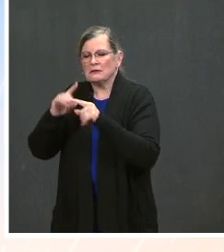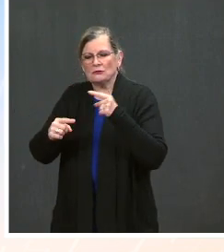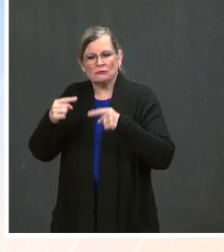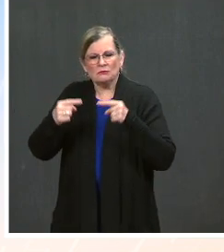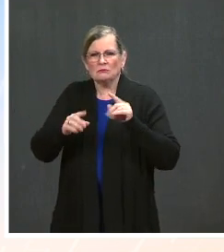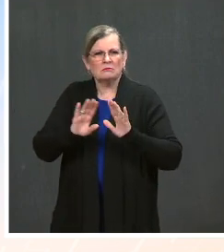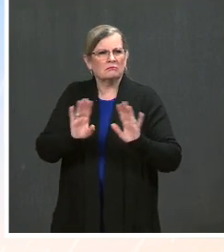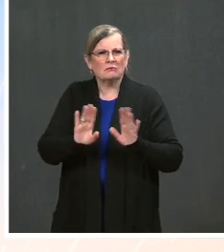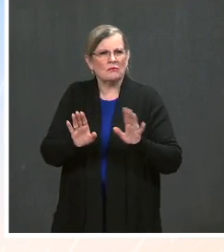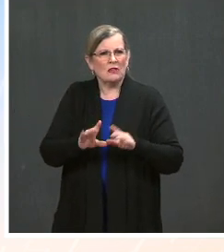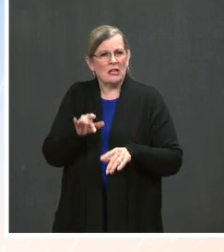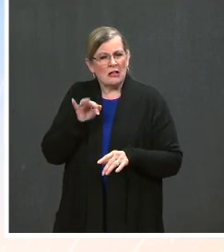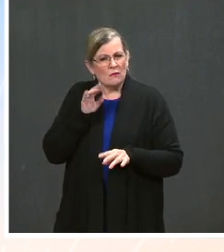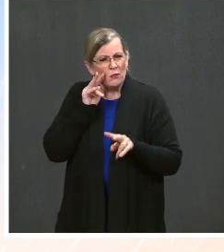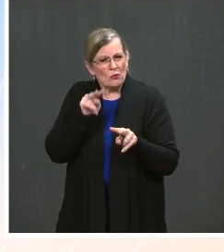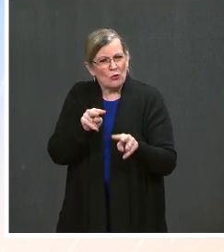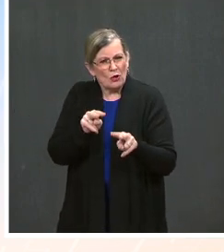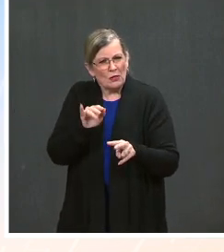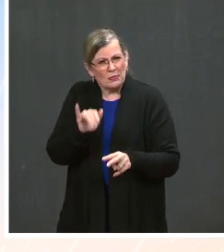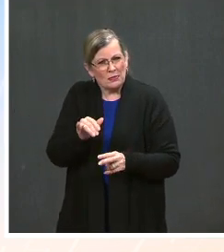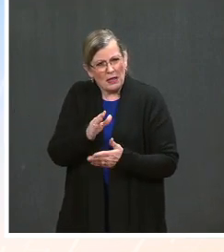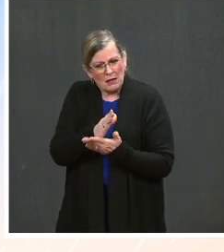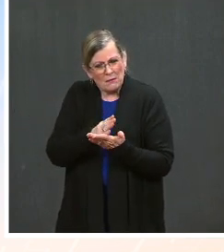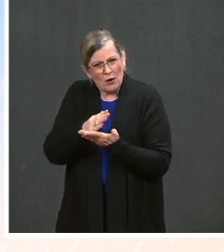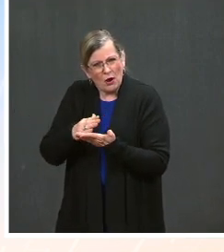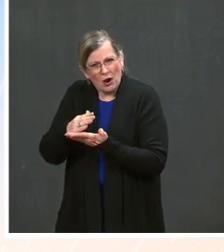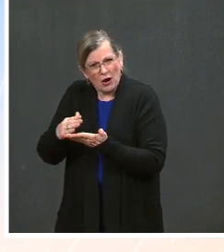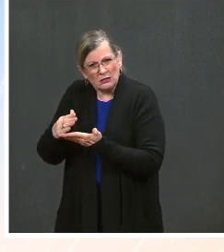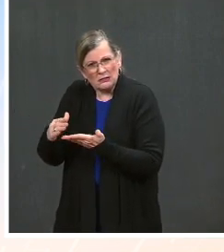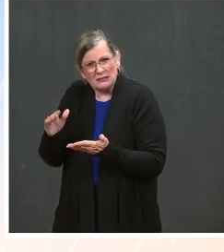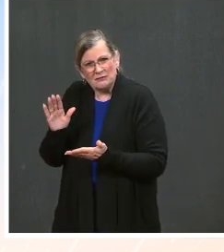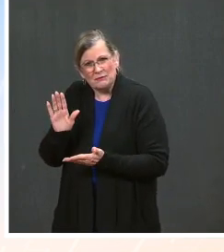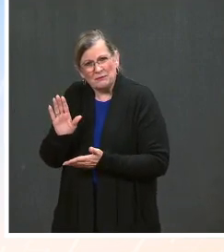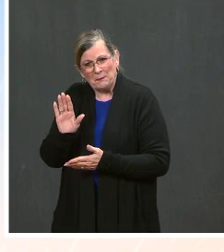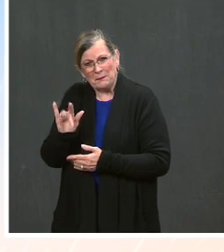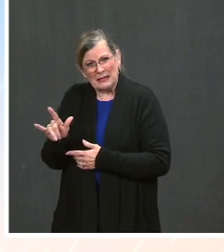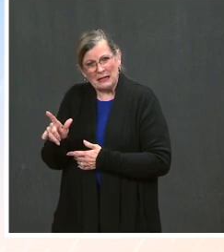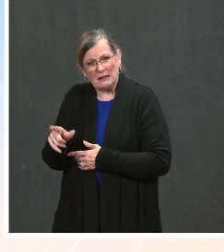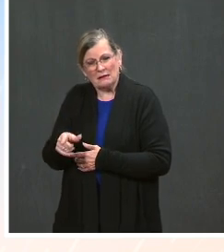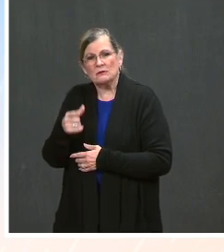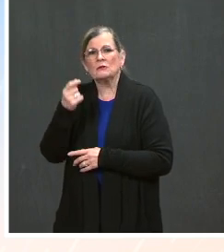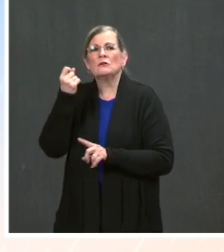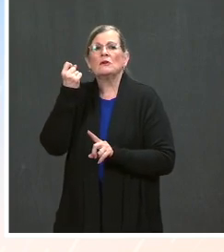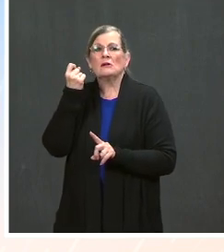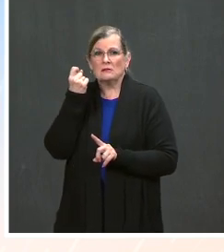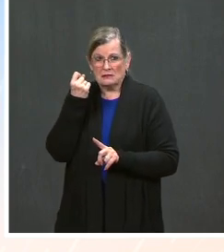as you alluded to, agree -- are consistent with that. So that's what our focus will be on.